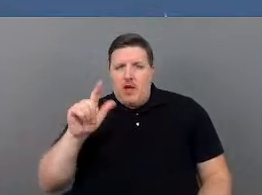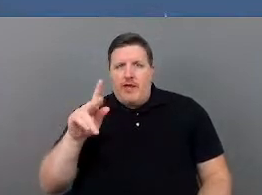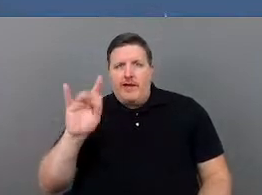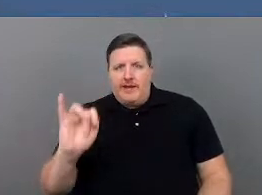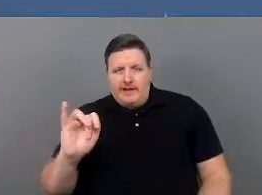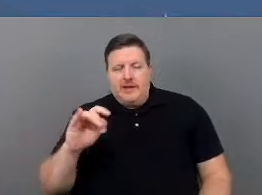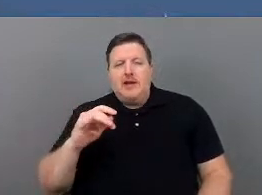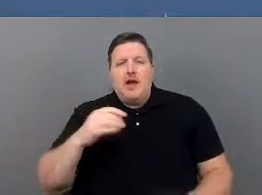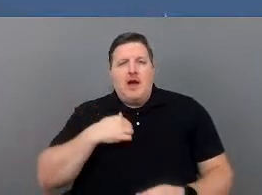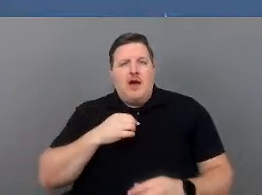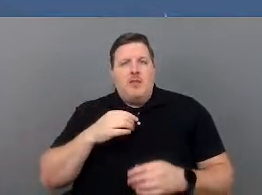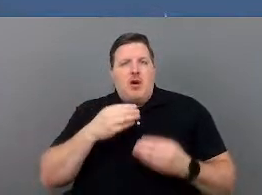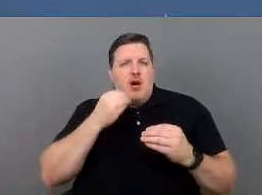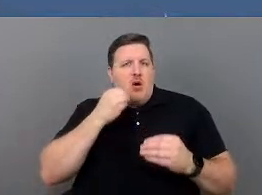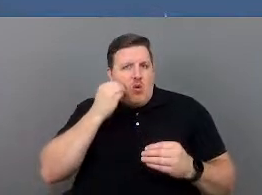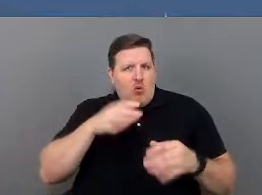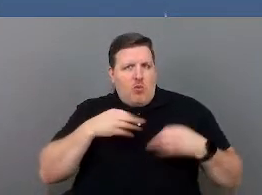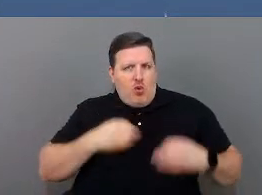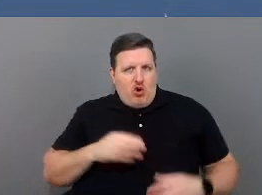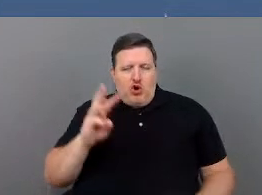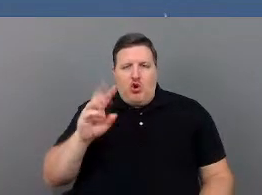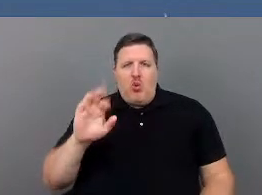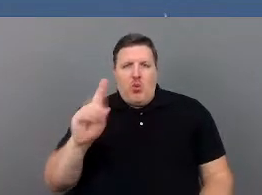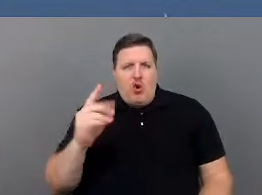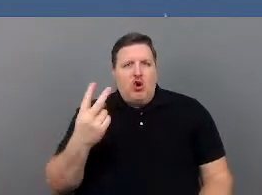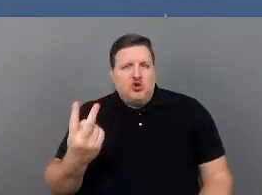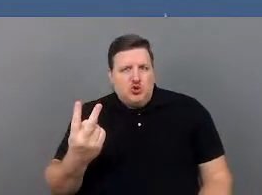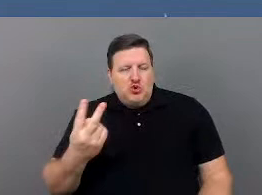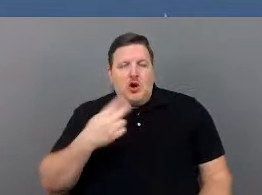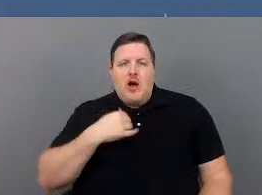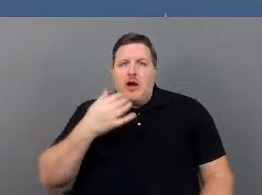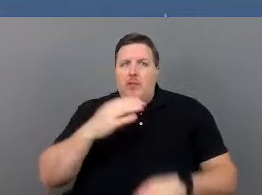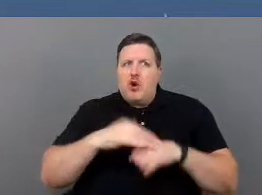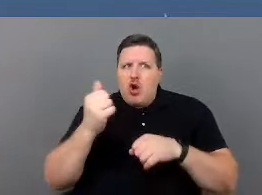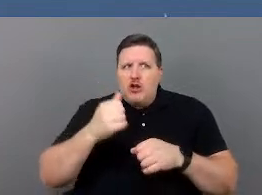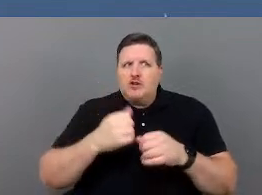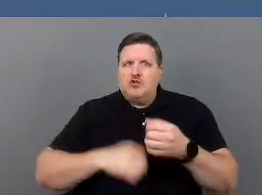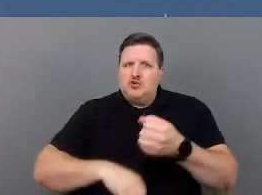AND TO DENY THE MPD THE PROPOSED BUDGET INCREASE. I'M CALLING ON THE CITY COUNCIL TODAY TO STAND WITH THE PEOPLE